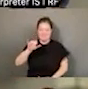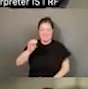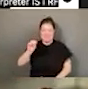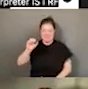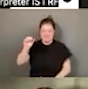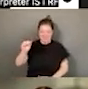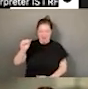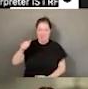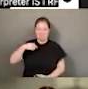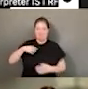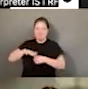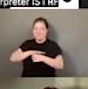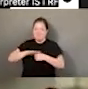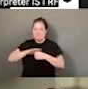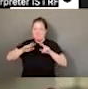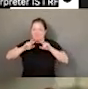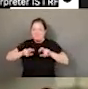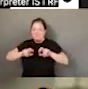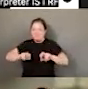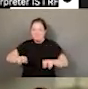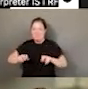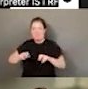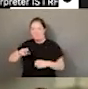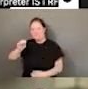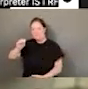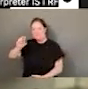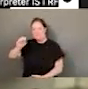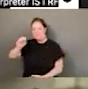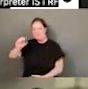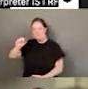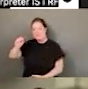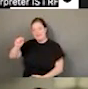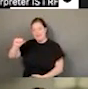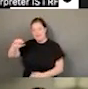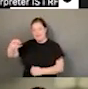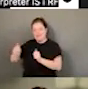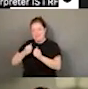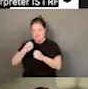Together with Susanna and I will present this project that's just finished.